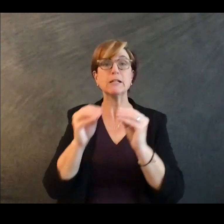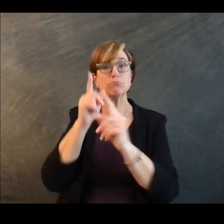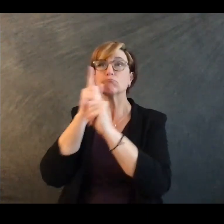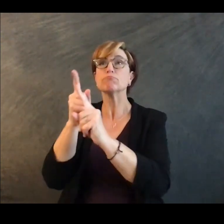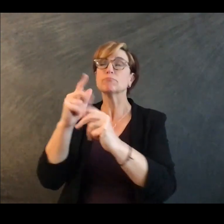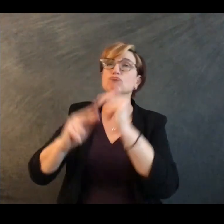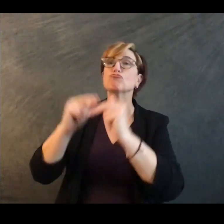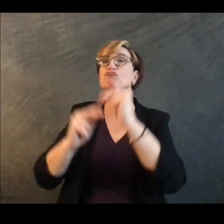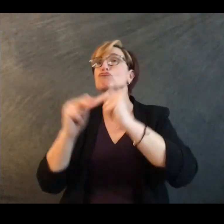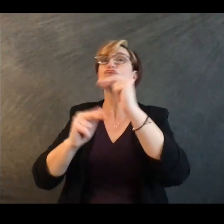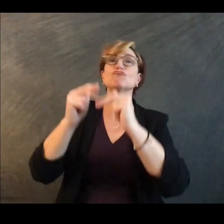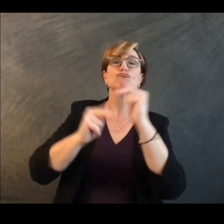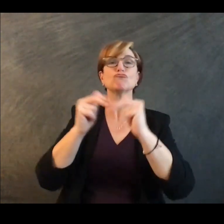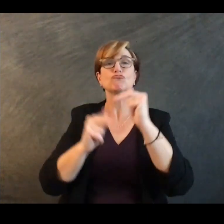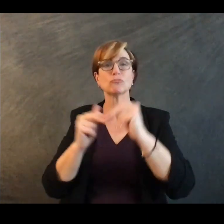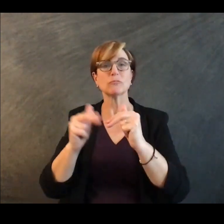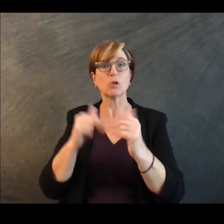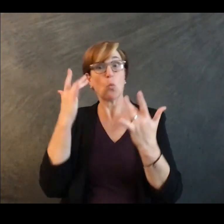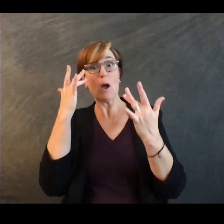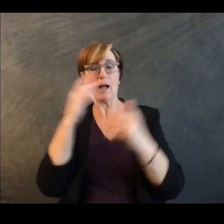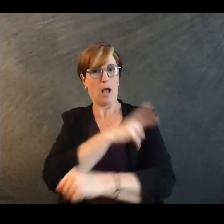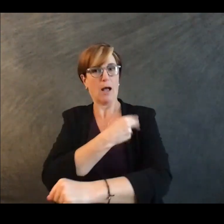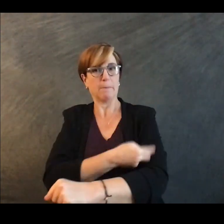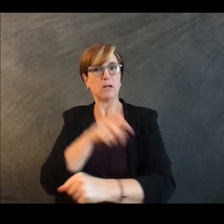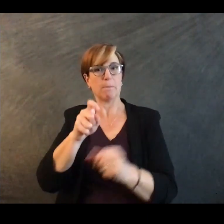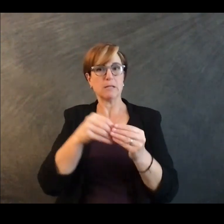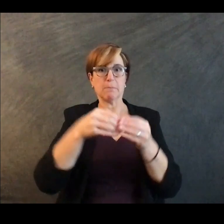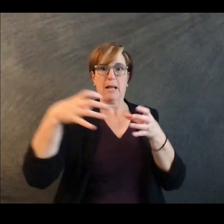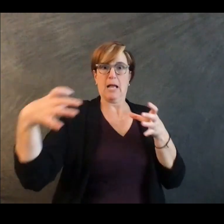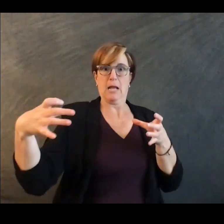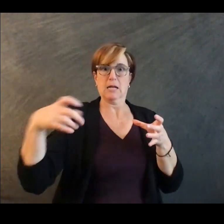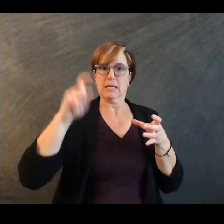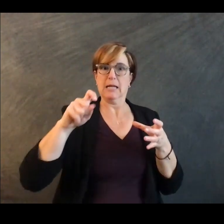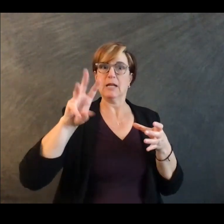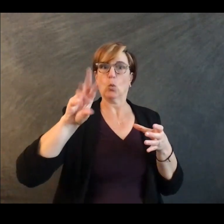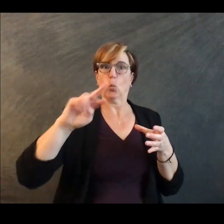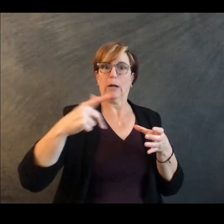incredible but this is a national spirit that won our independence and settled